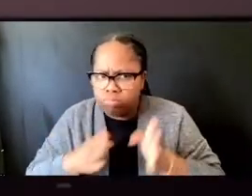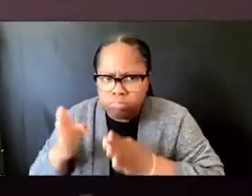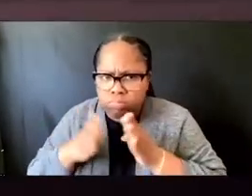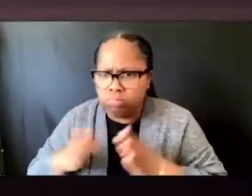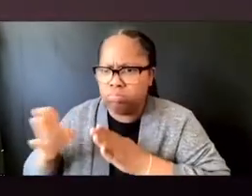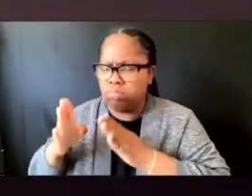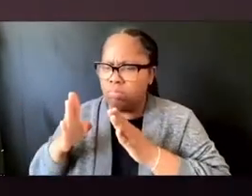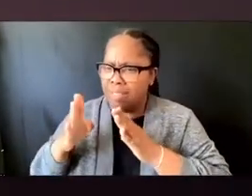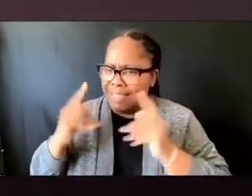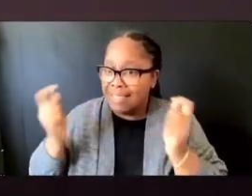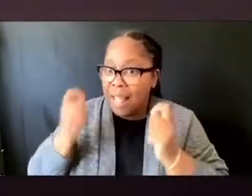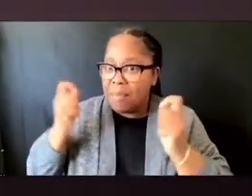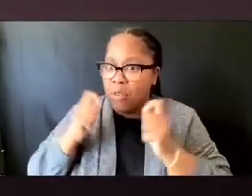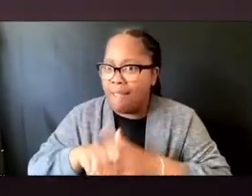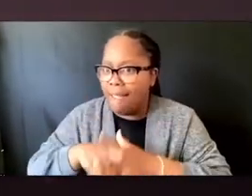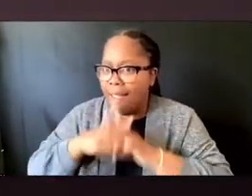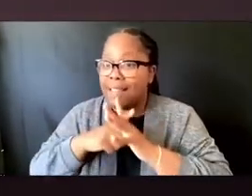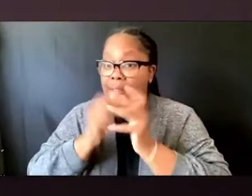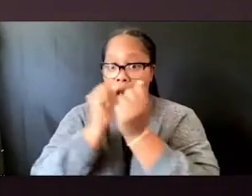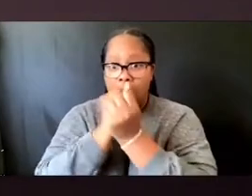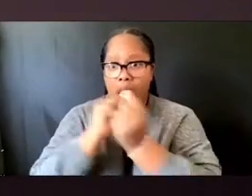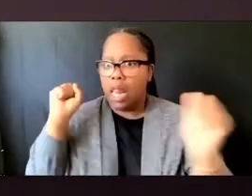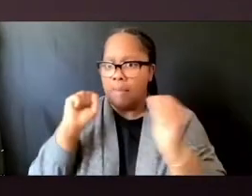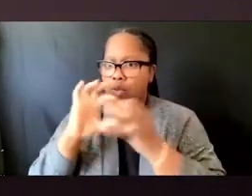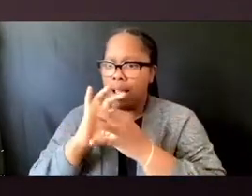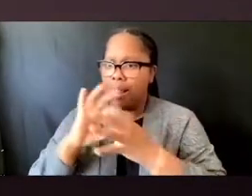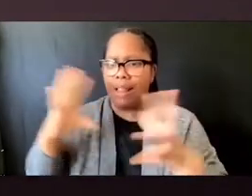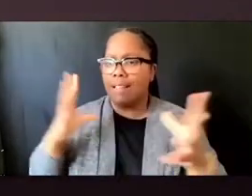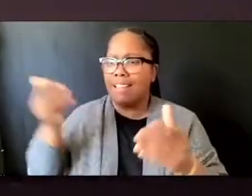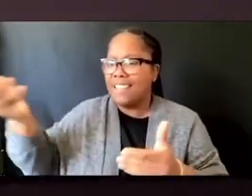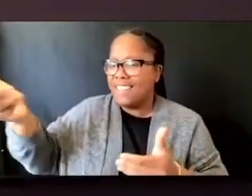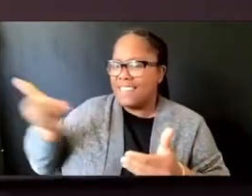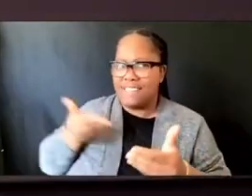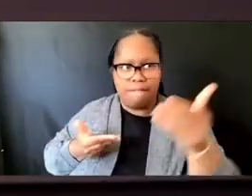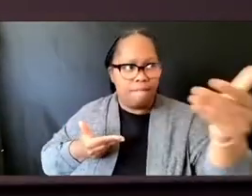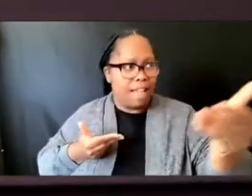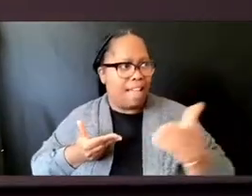celebrate, liberate, and invite the winds of change.